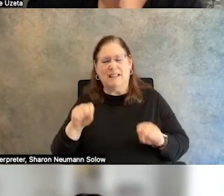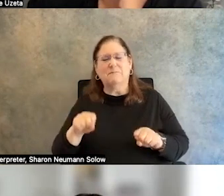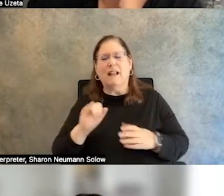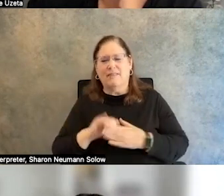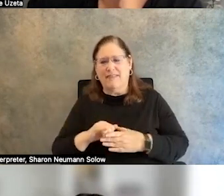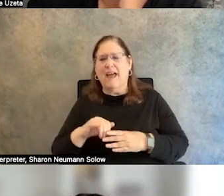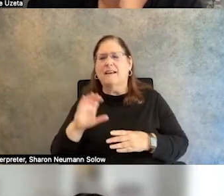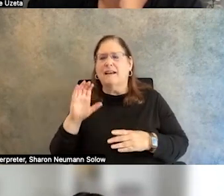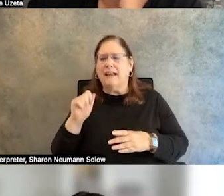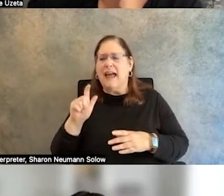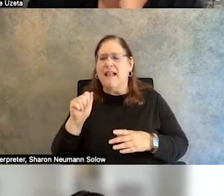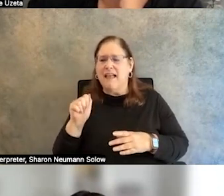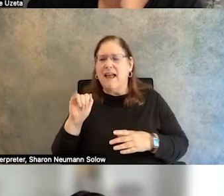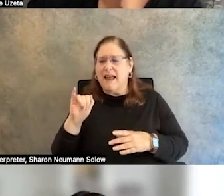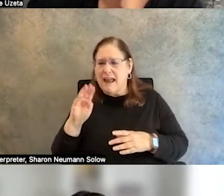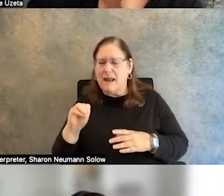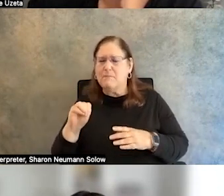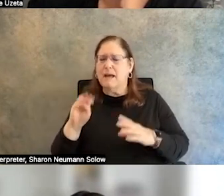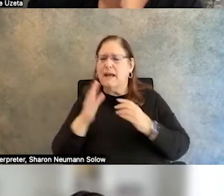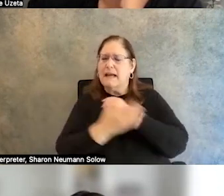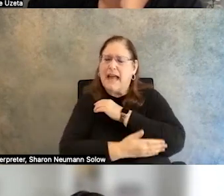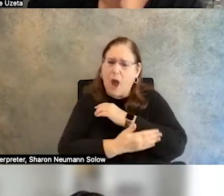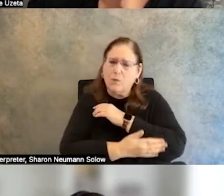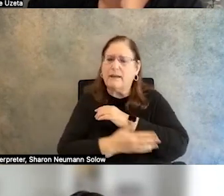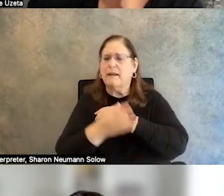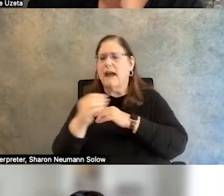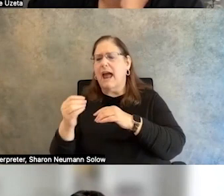county and plan employees